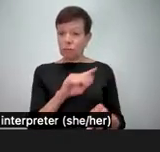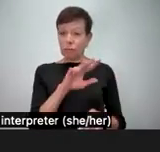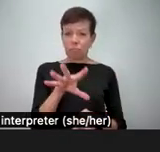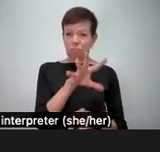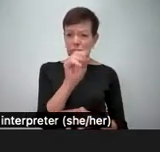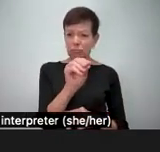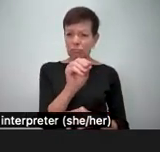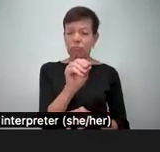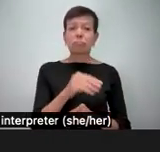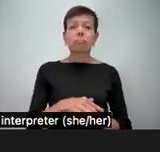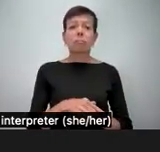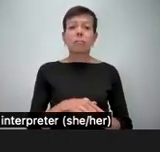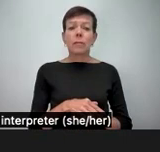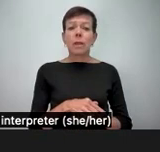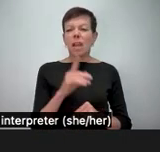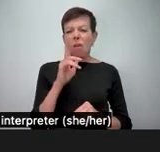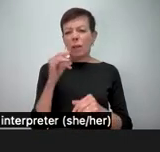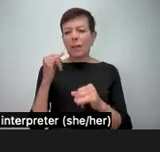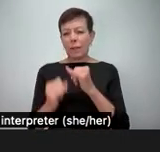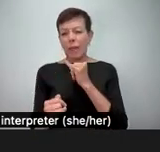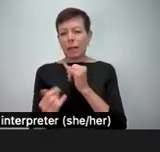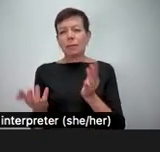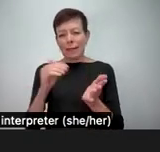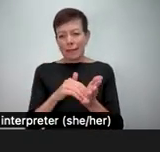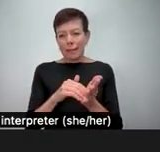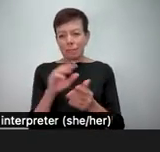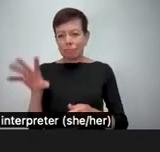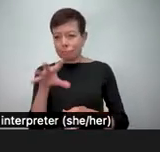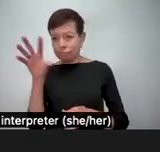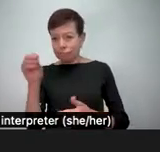the end. If you want to write it down, you can again always contact me if you have any